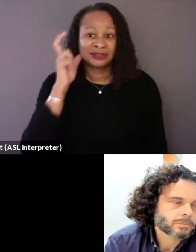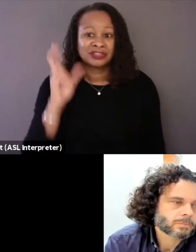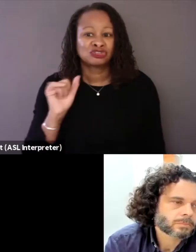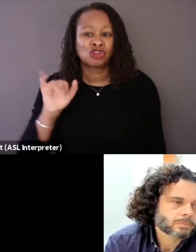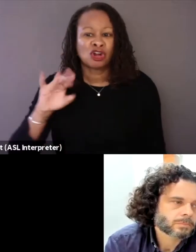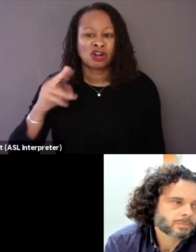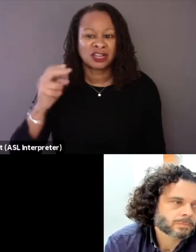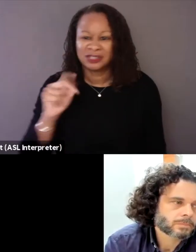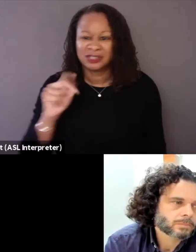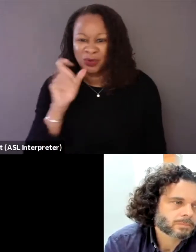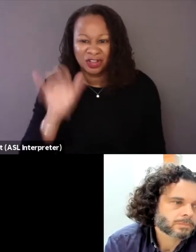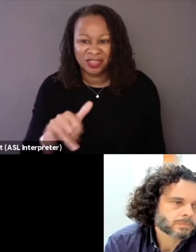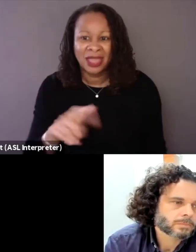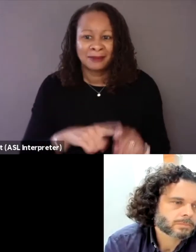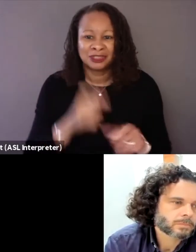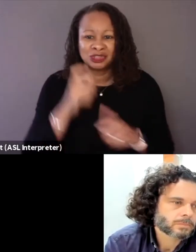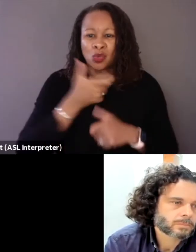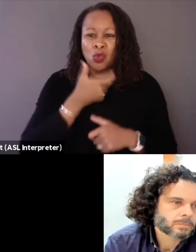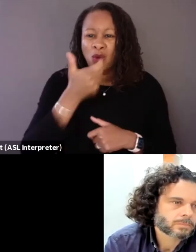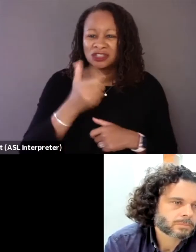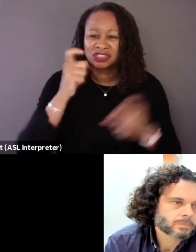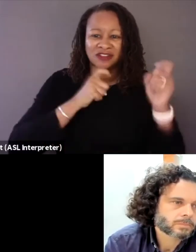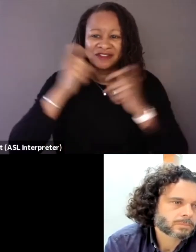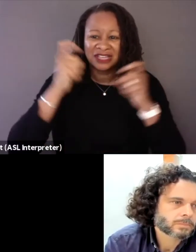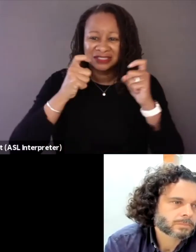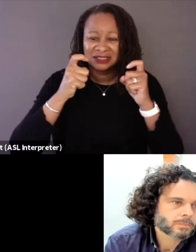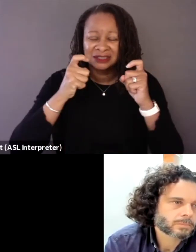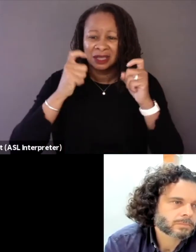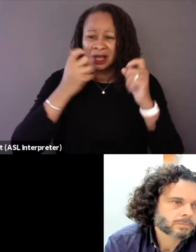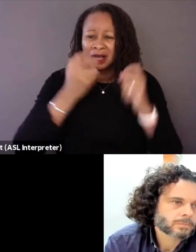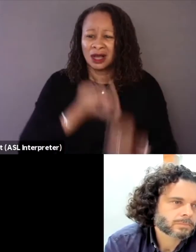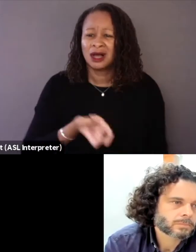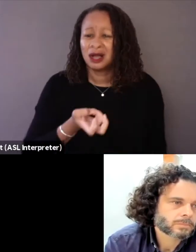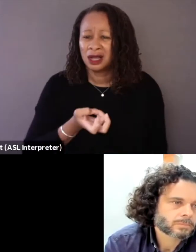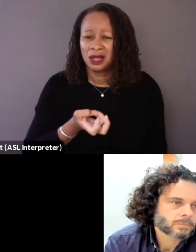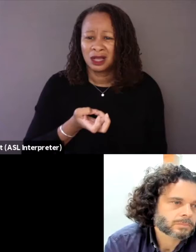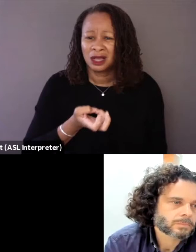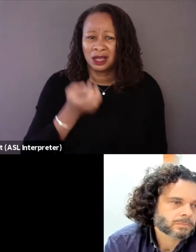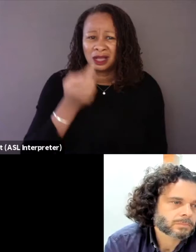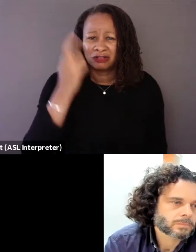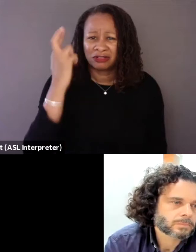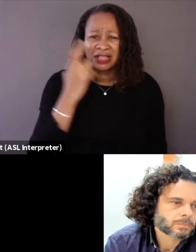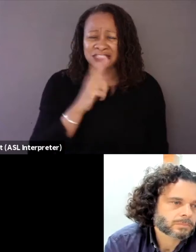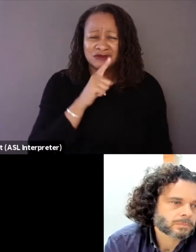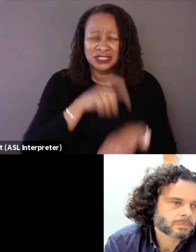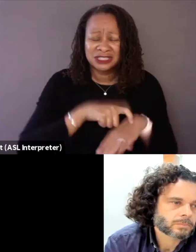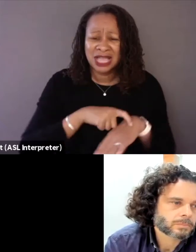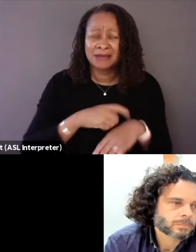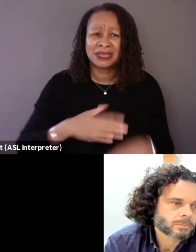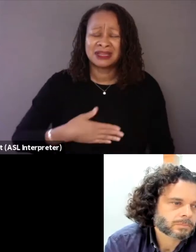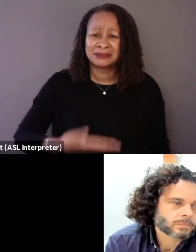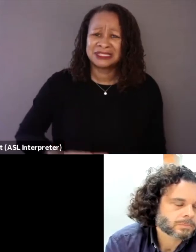you're watching their faces fall and then like realize in real time and be upset and feel just like devastated.